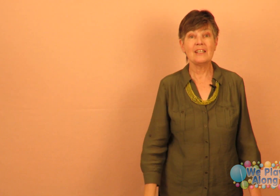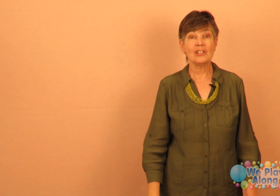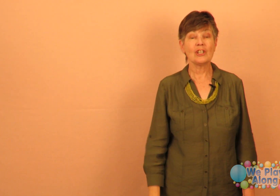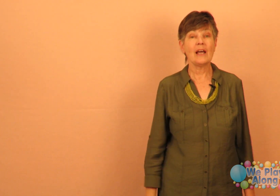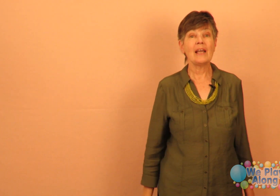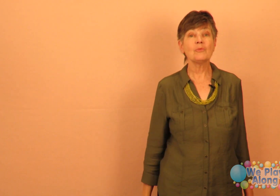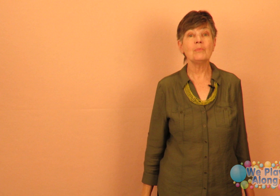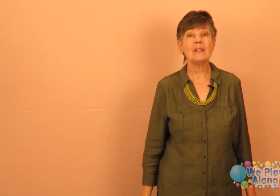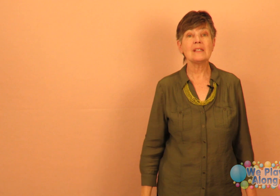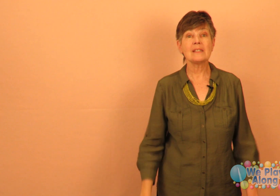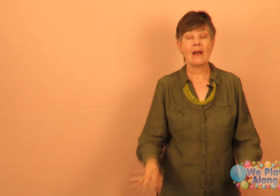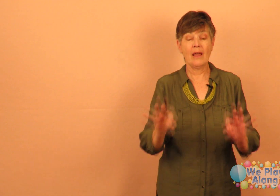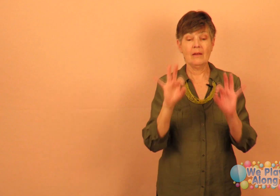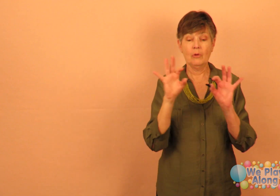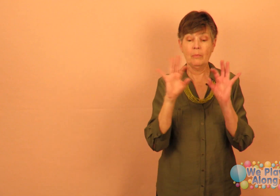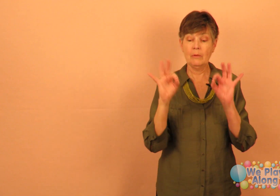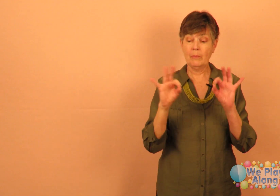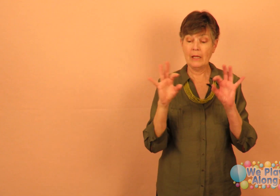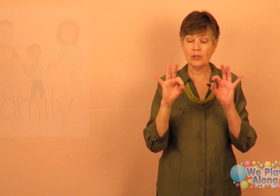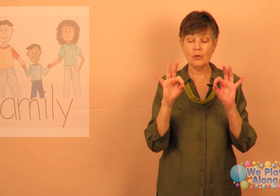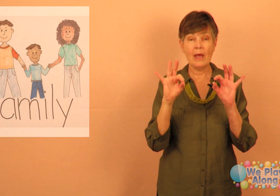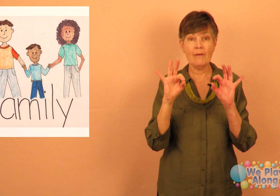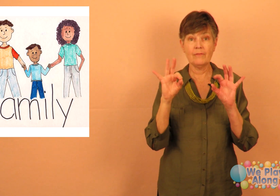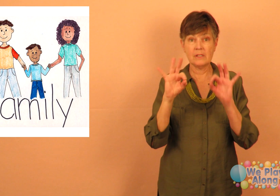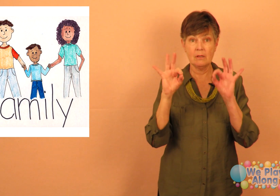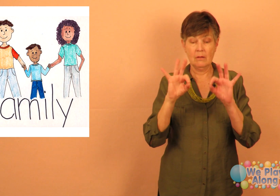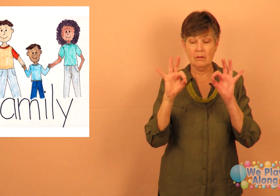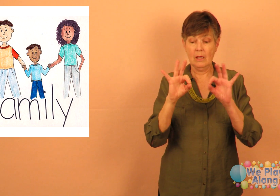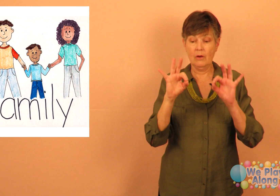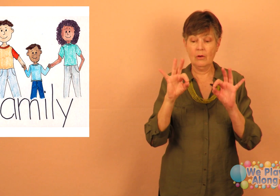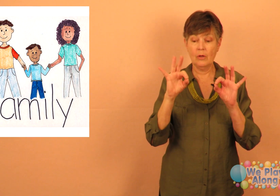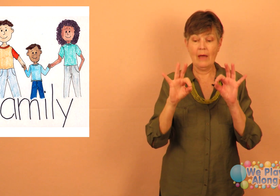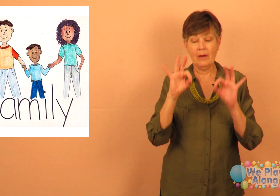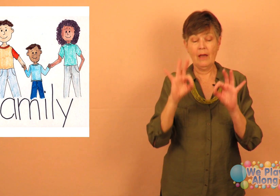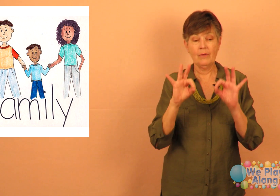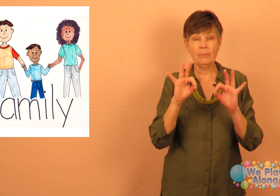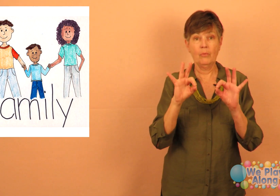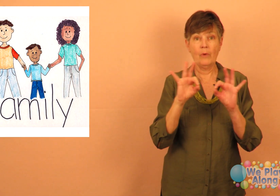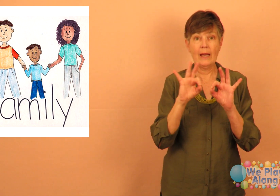initialized would be this sign you may make two F's here you have an F in right